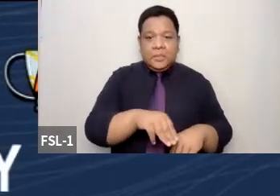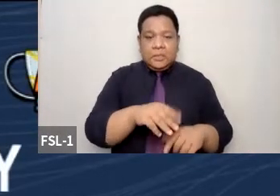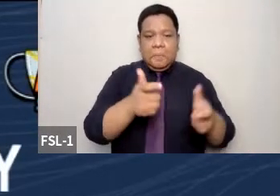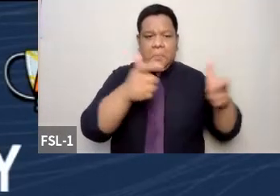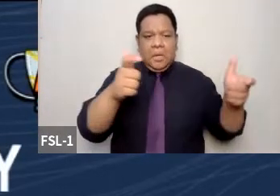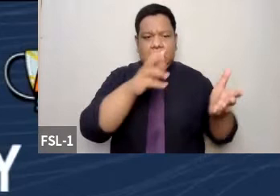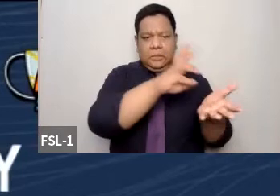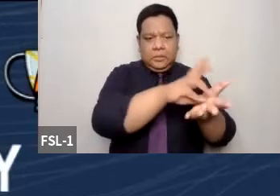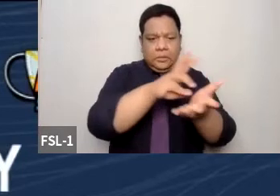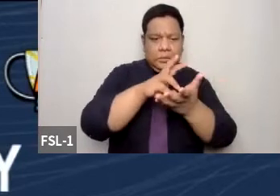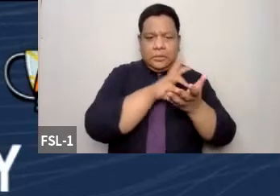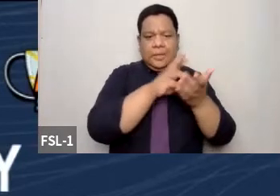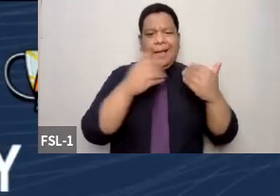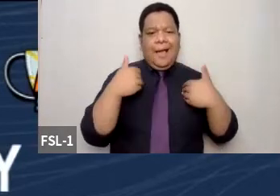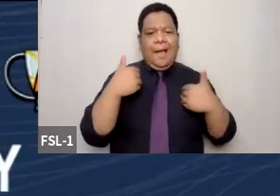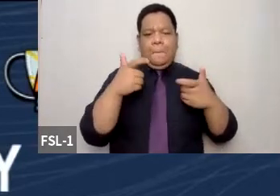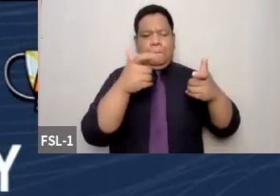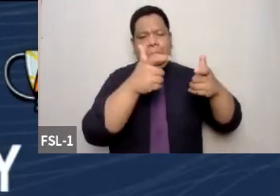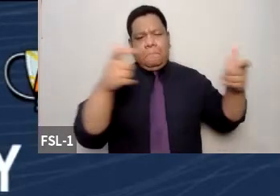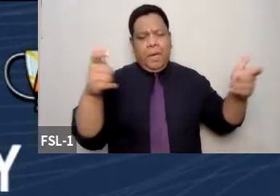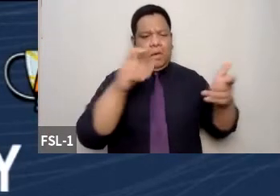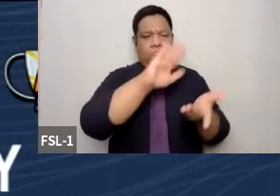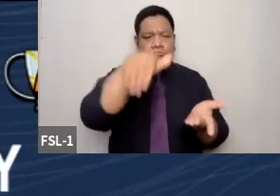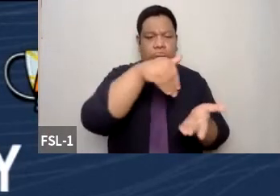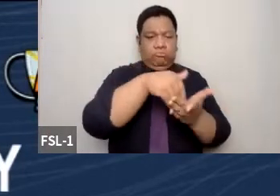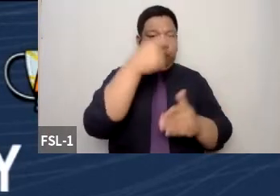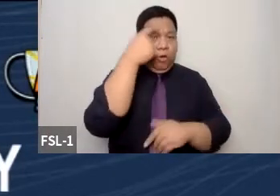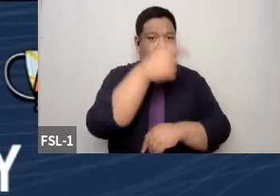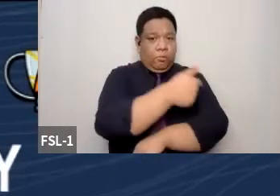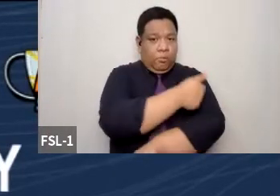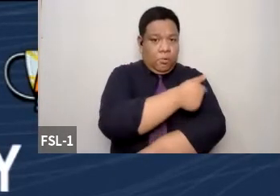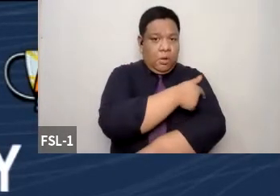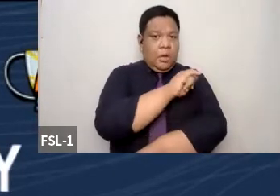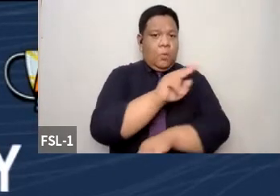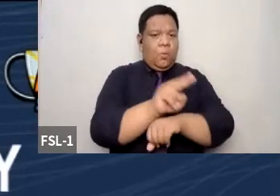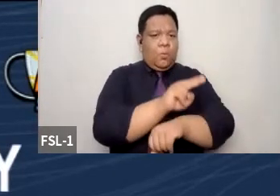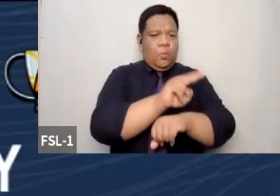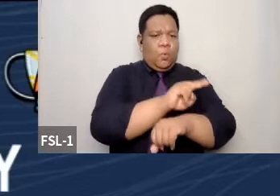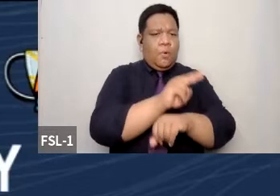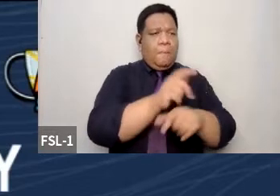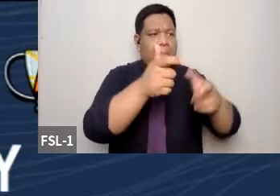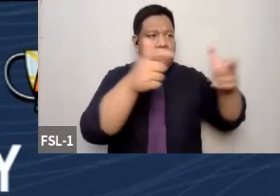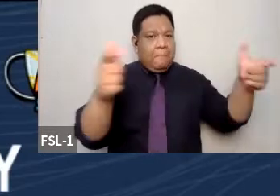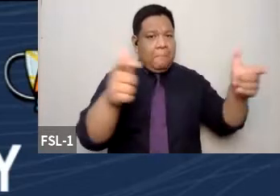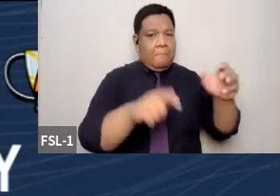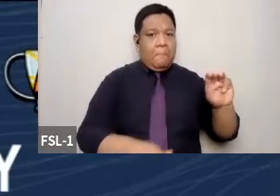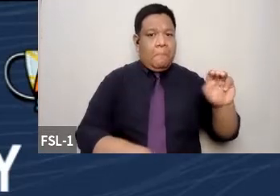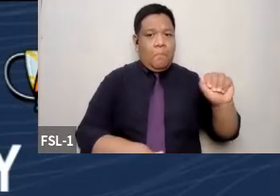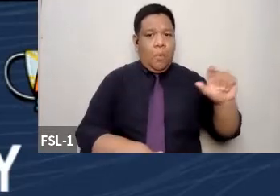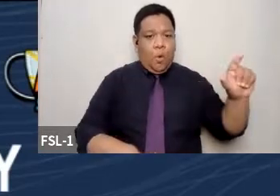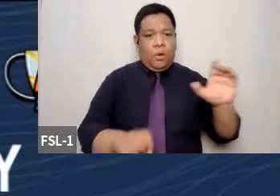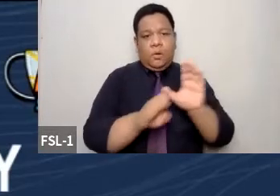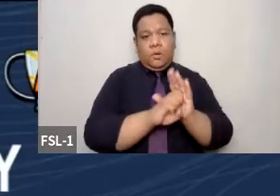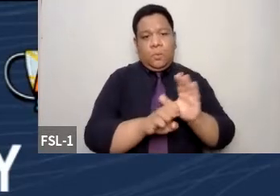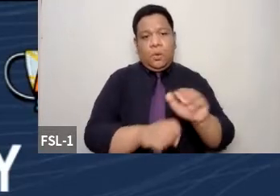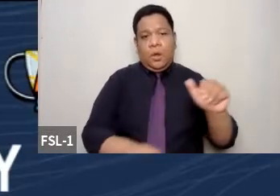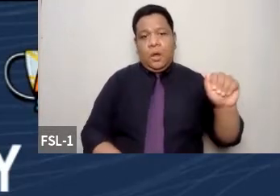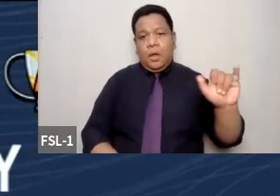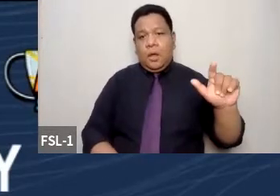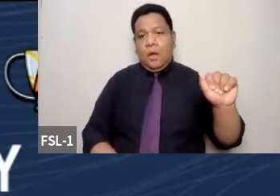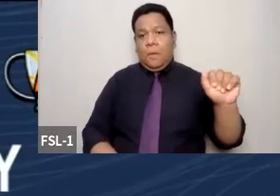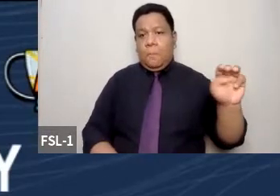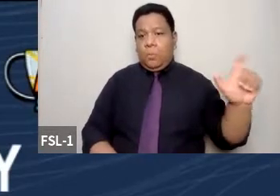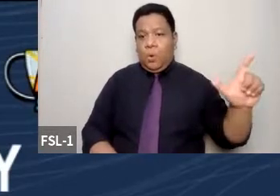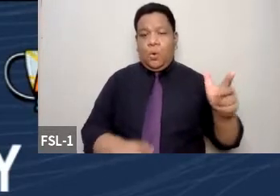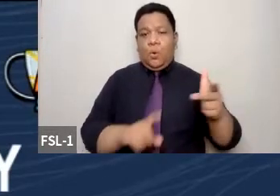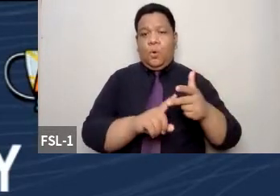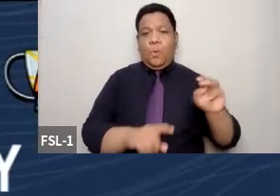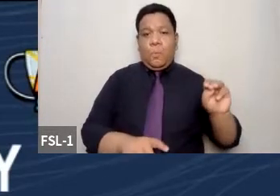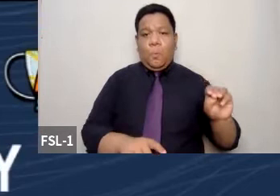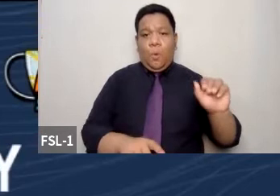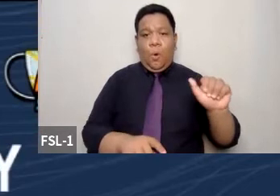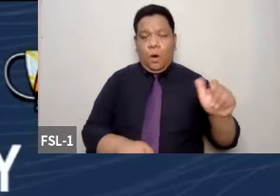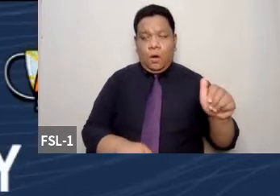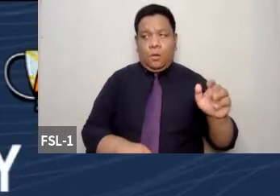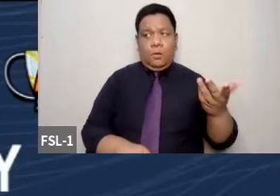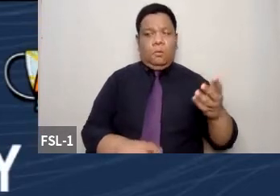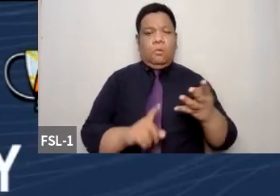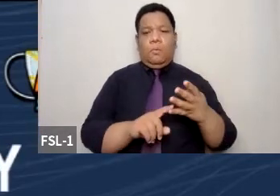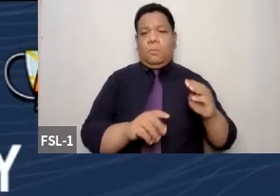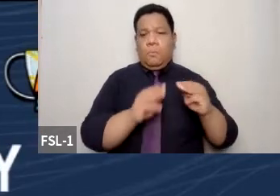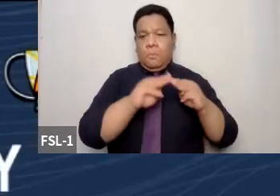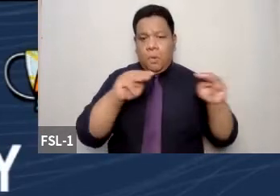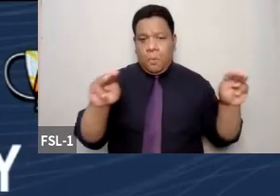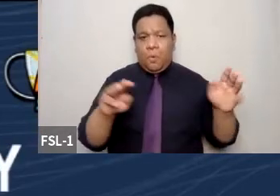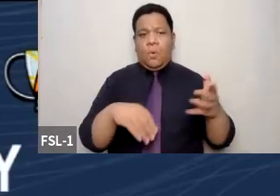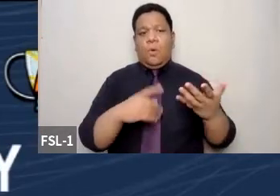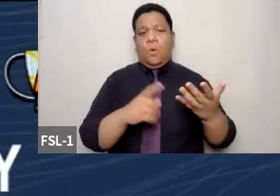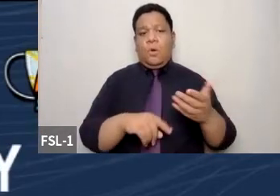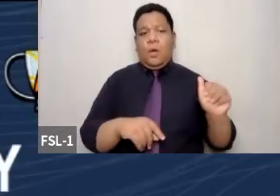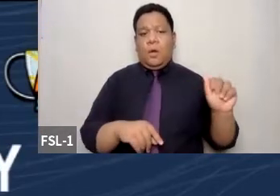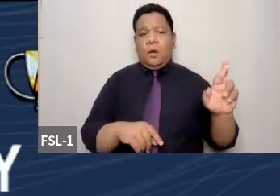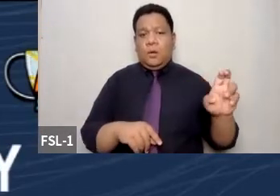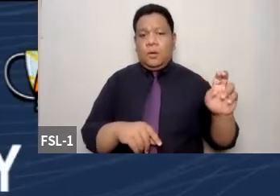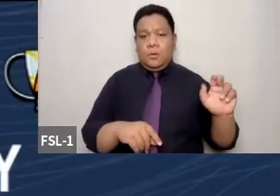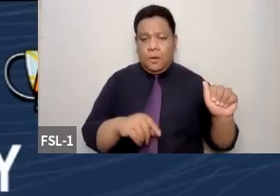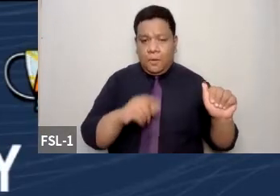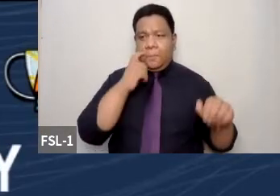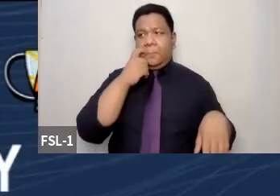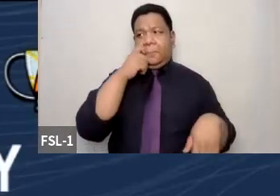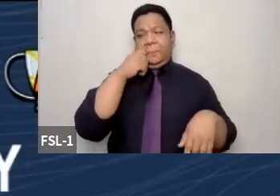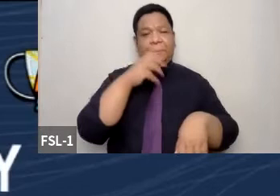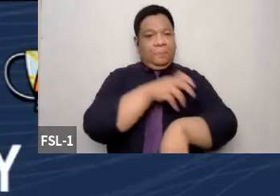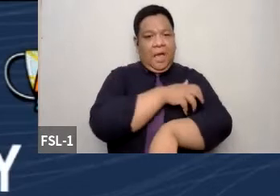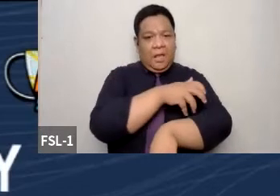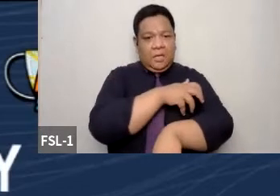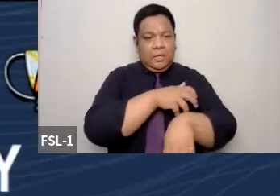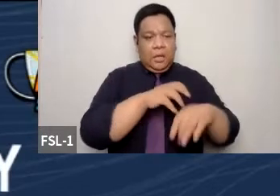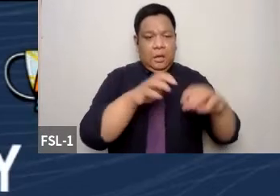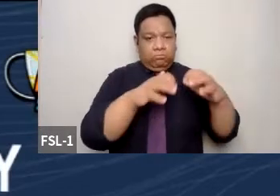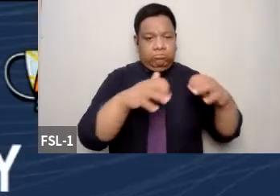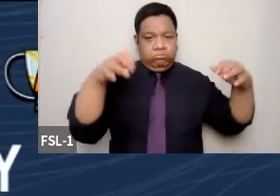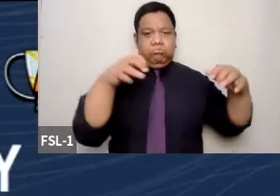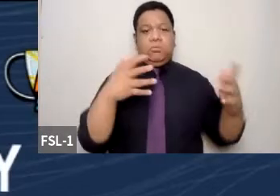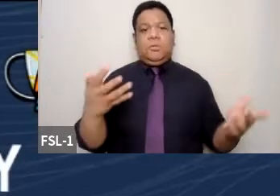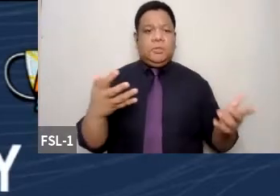There are mega vaccination sites in which we utilize big malls like Ayala Malls, SM Malls, MOA, Megamall, then the arenas, Makati Coliseum and others.